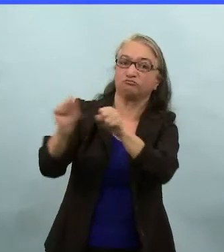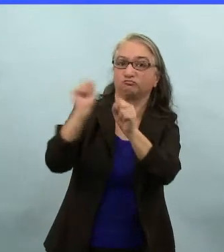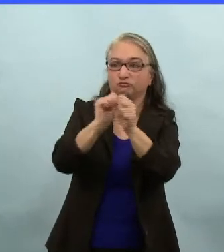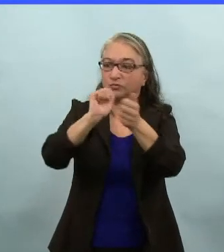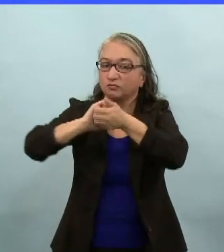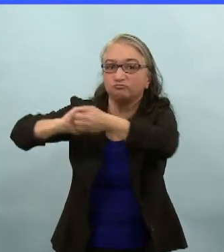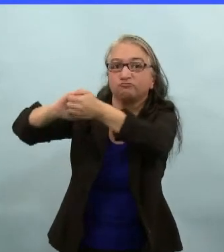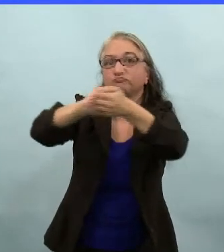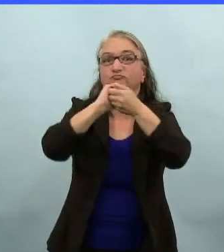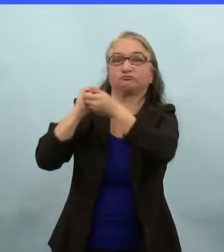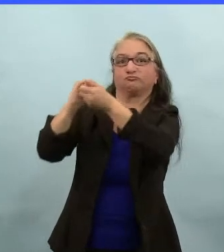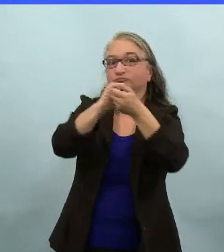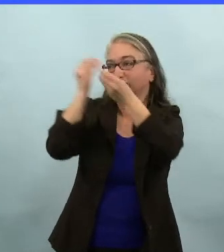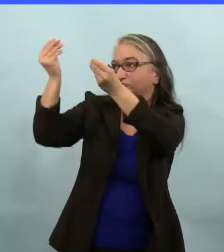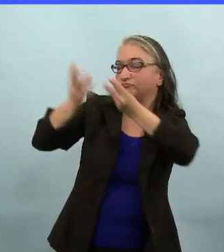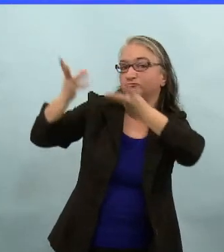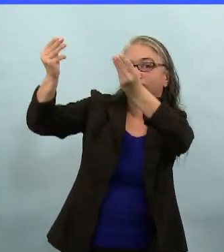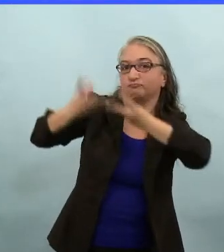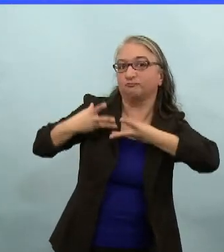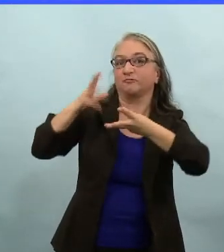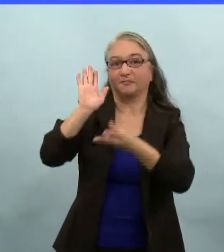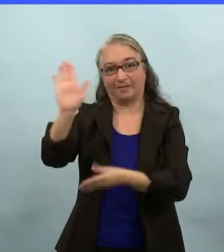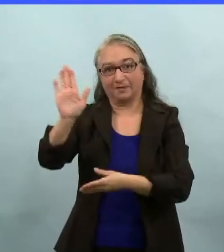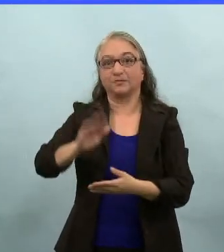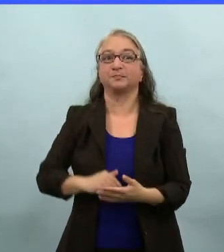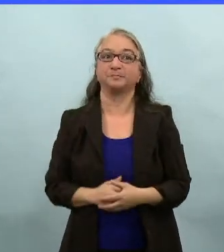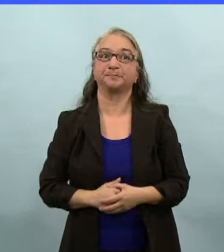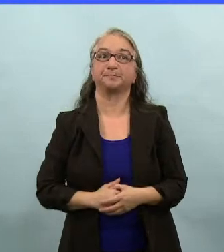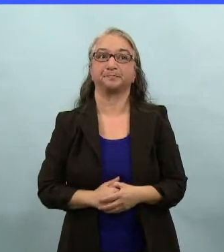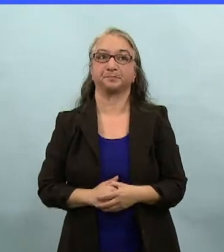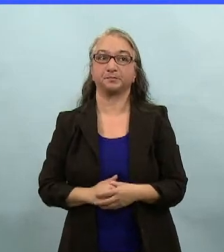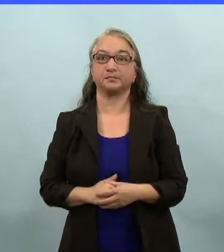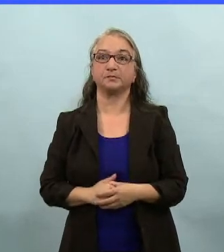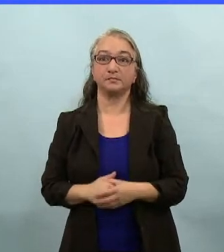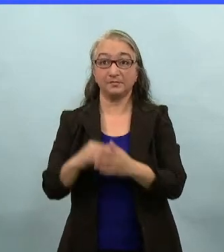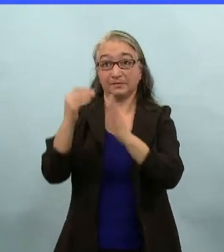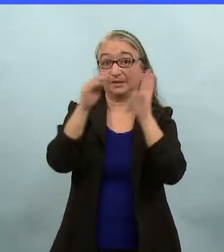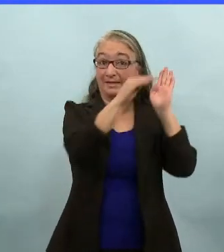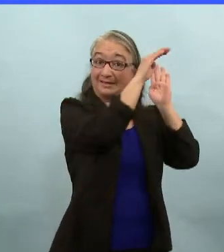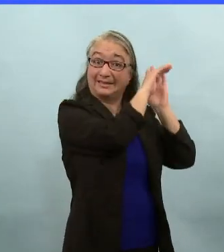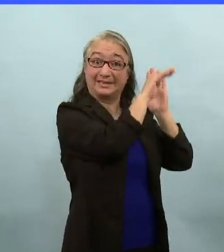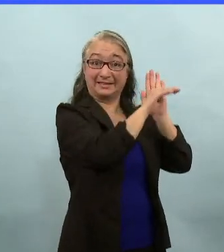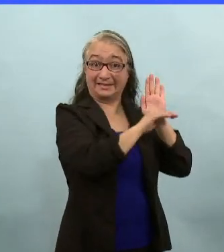while our current public health orders remain unchanged and in place for the next couple of